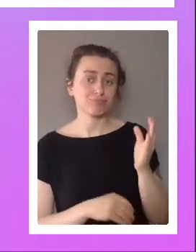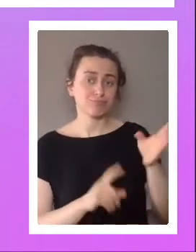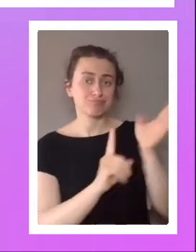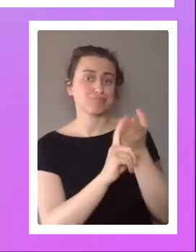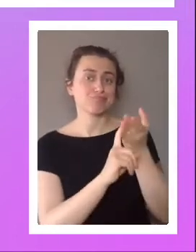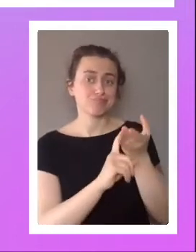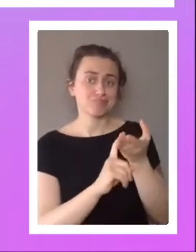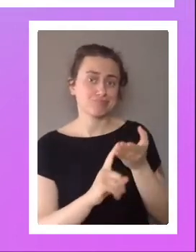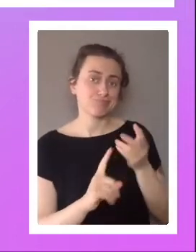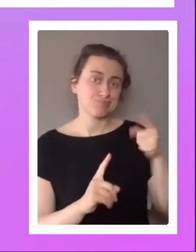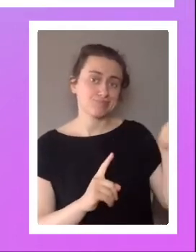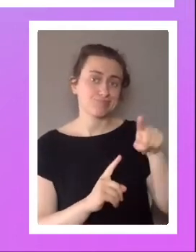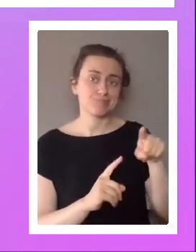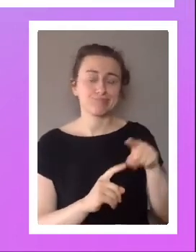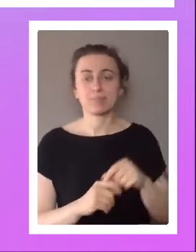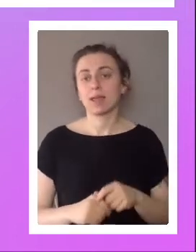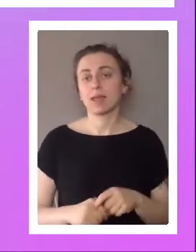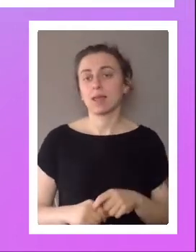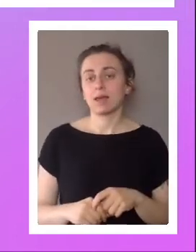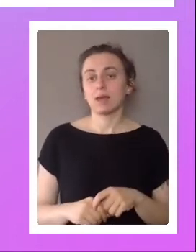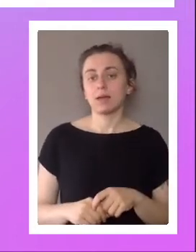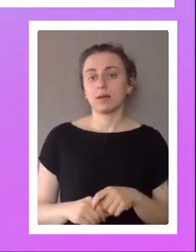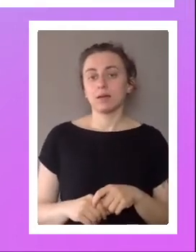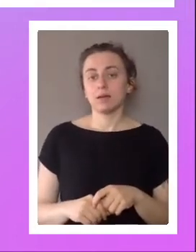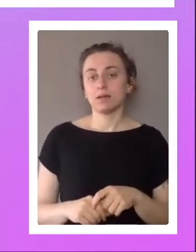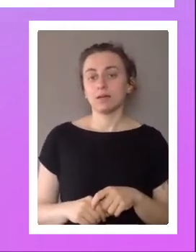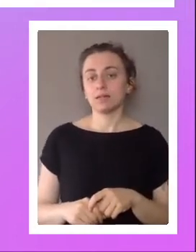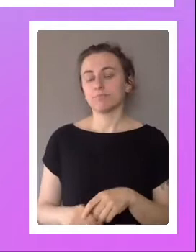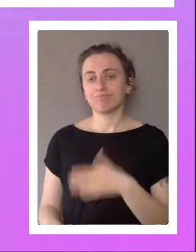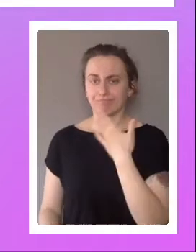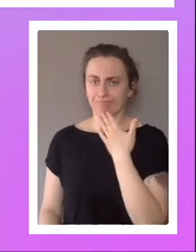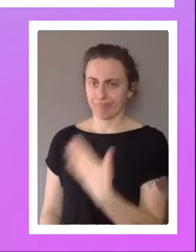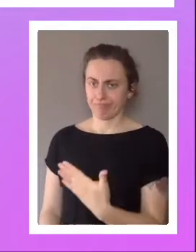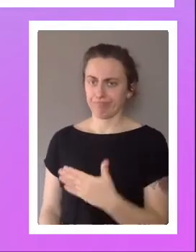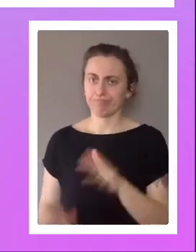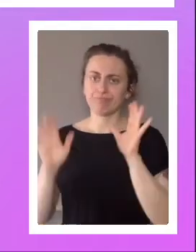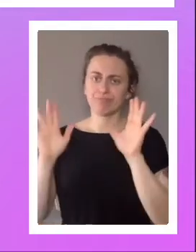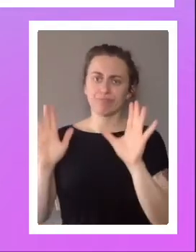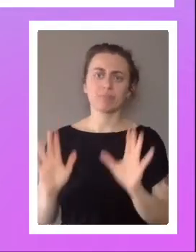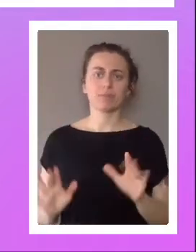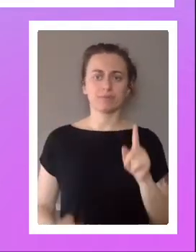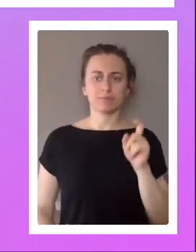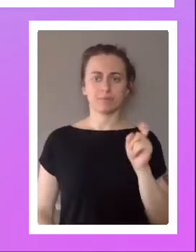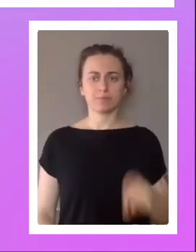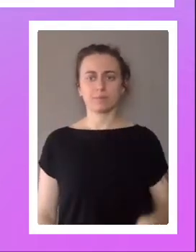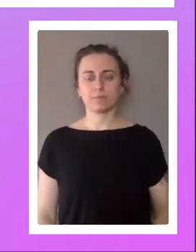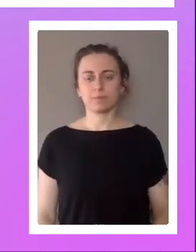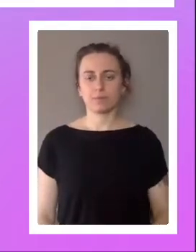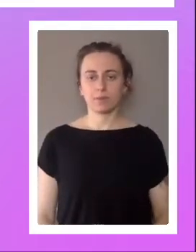So thank you that is an excellent question and in a sense, yeah I'm gonna argue for just a second